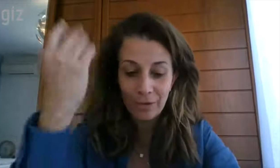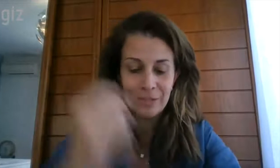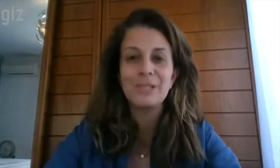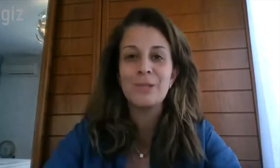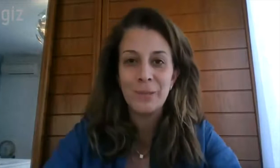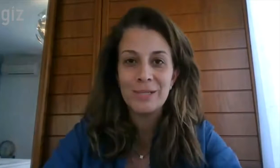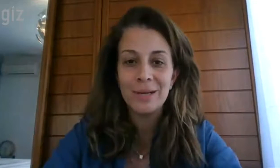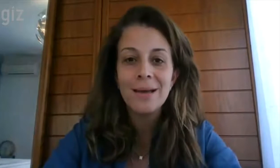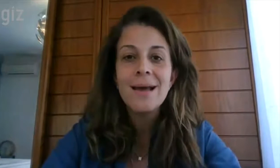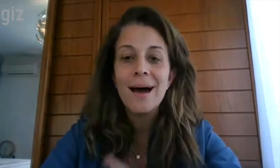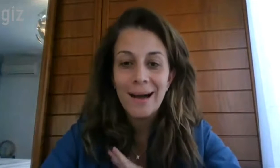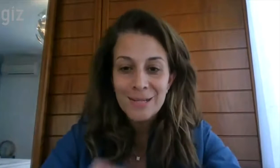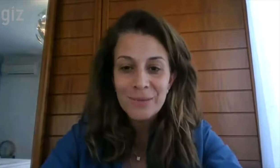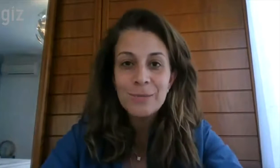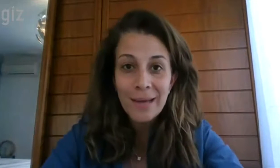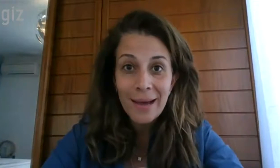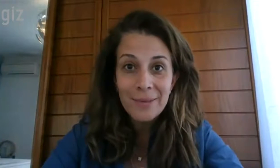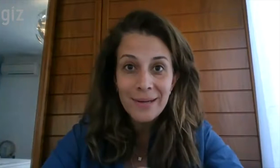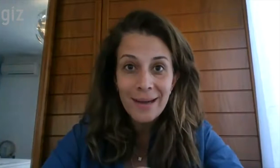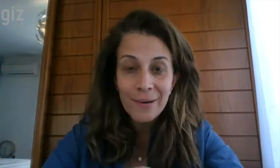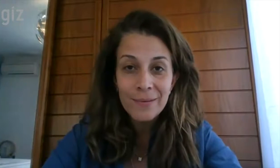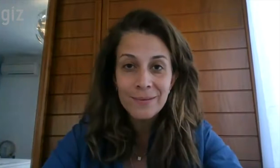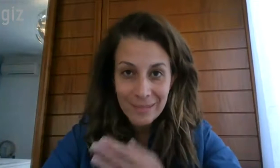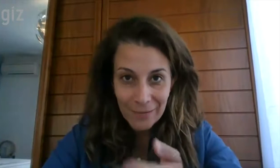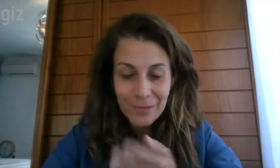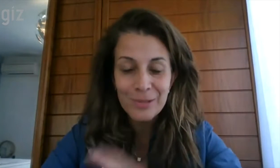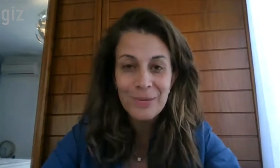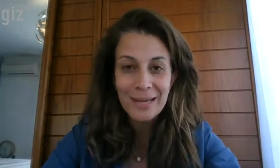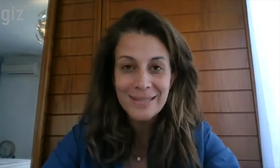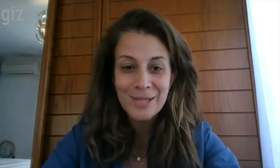covert situation I'll switch my camera now could the afternoon ladies and